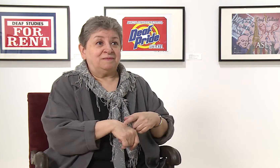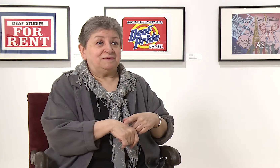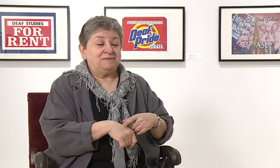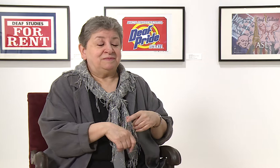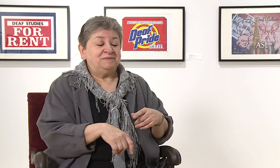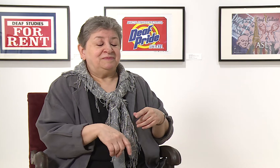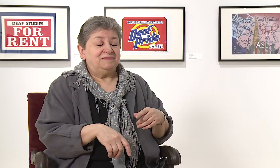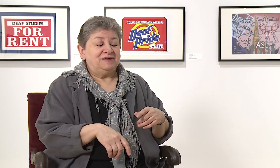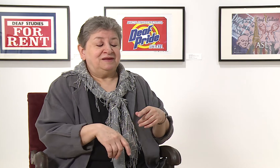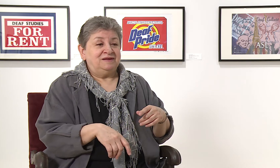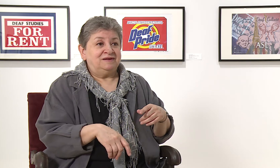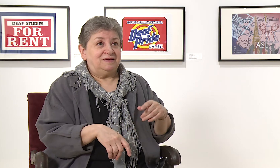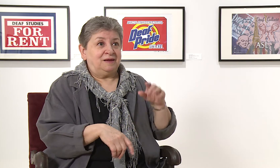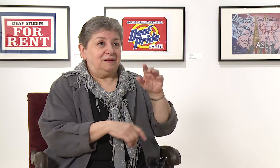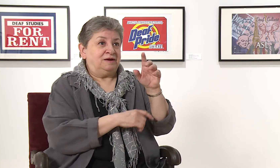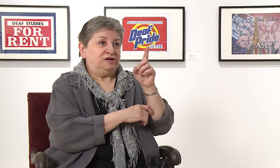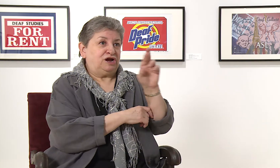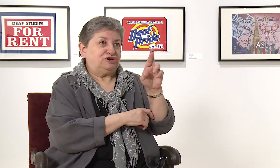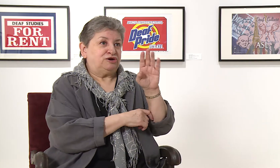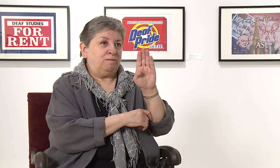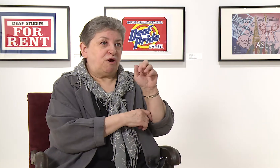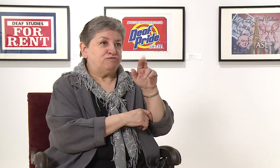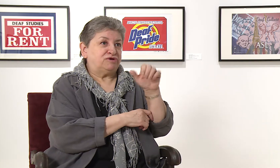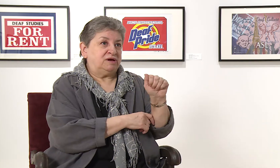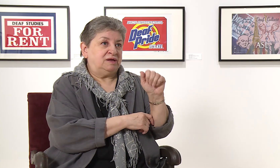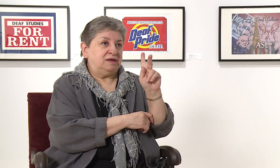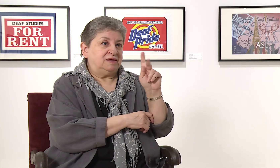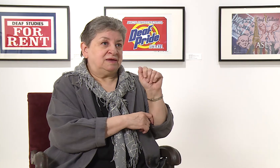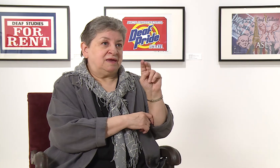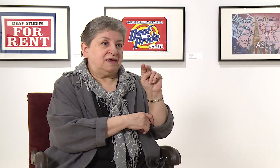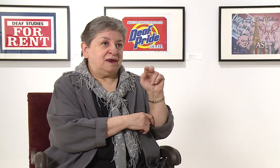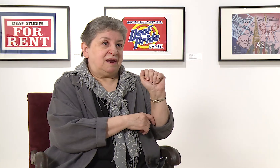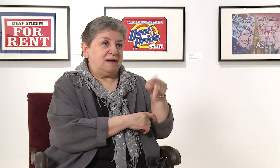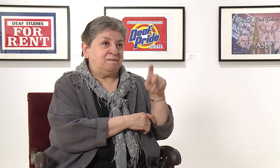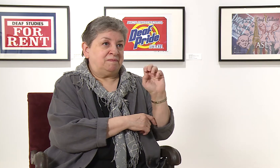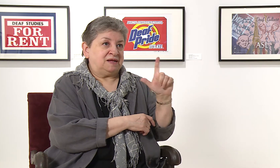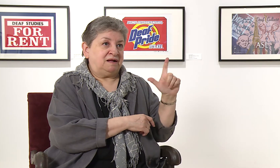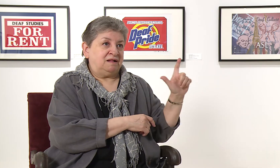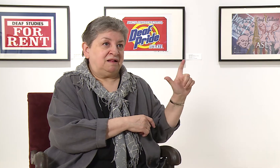Now, my supervisor at the time was Dr. Barbara Kannapell.